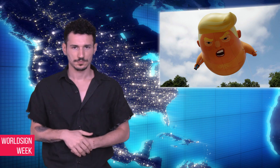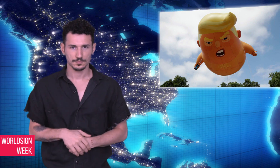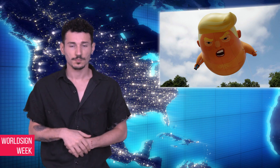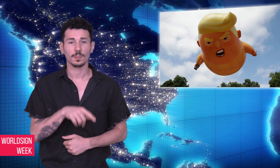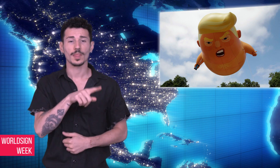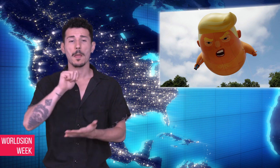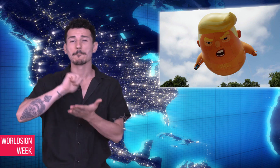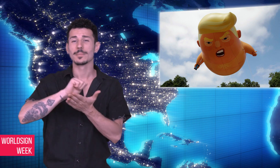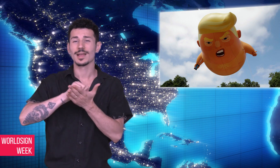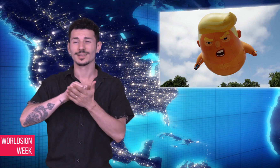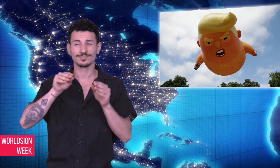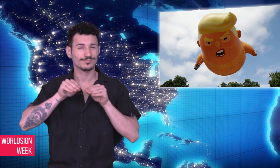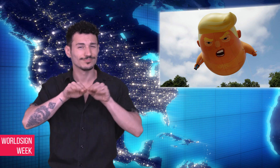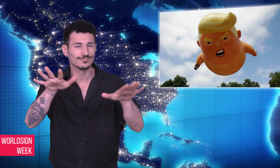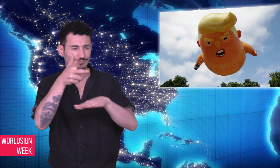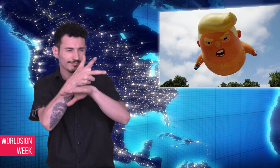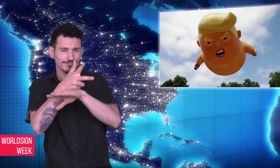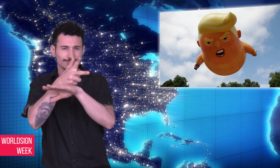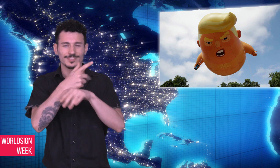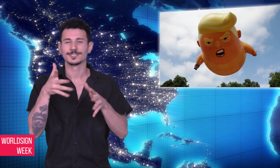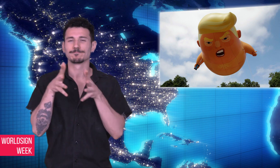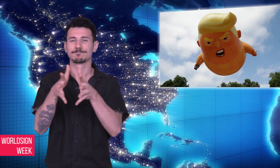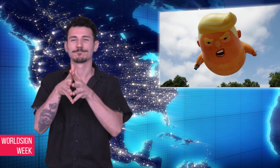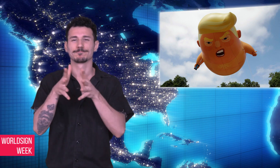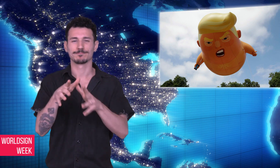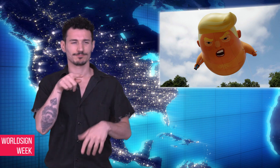especially in the way he walked